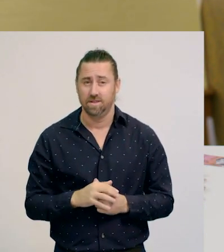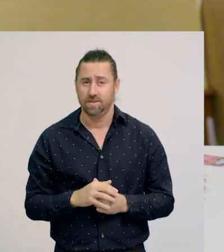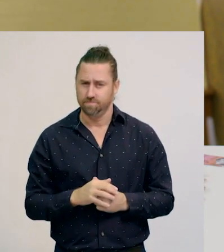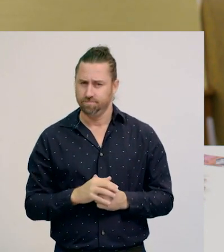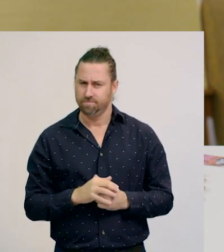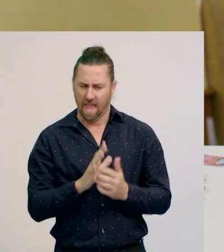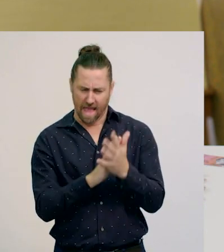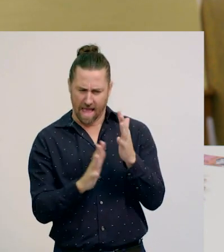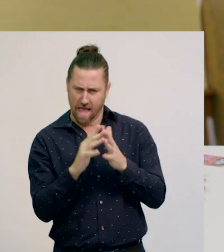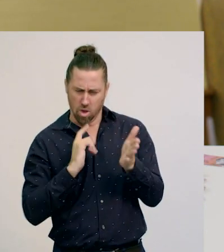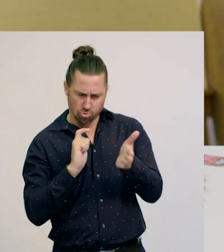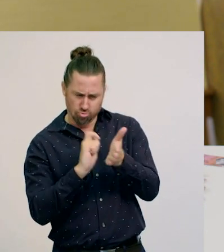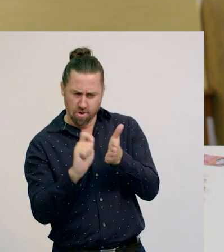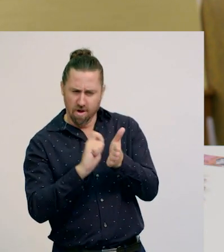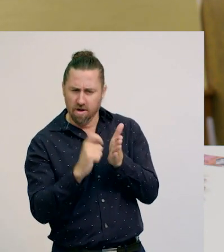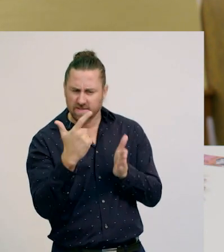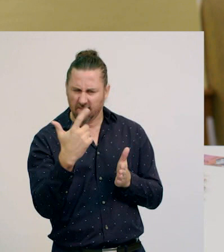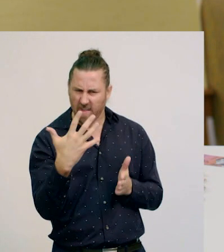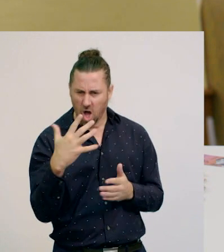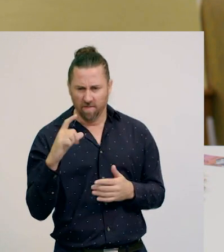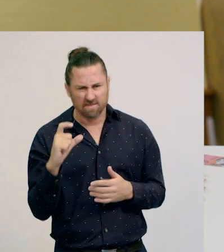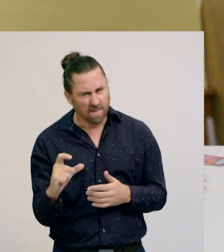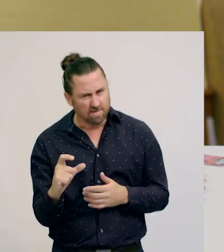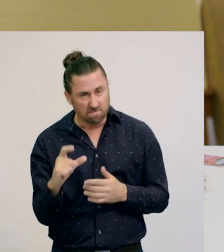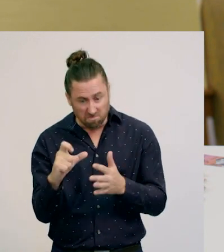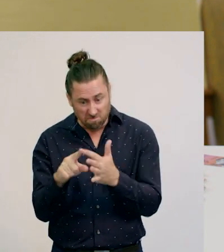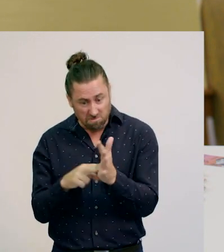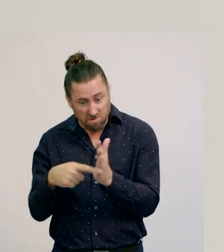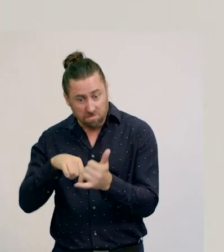I can represent 75 cents in other ways, using coins.